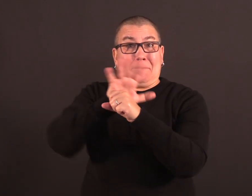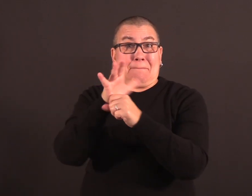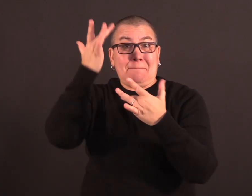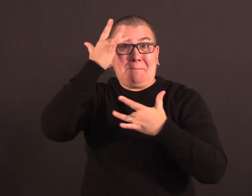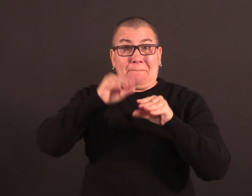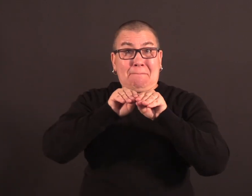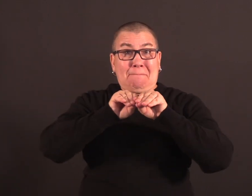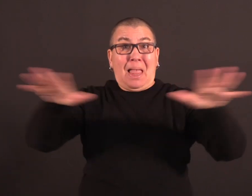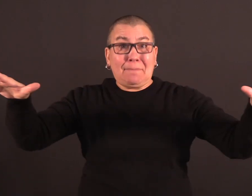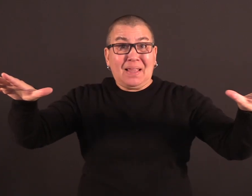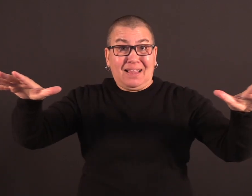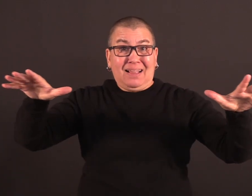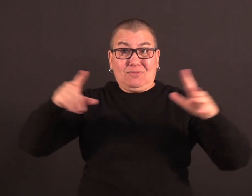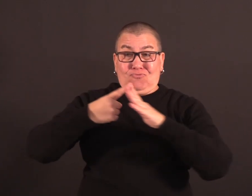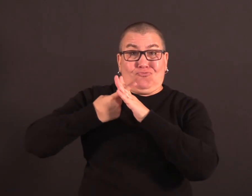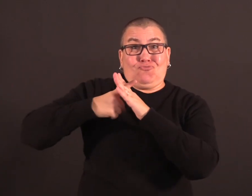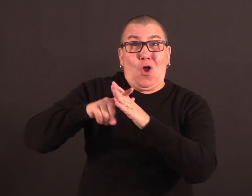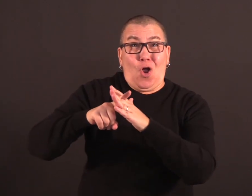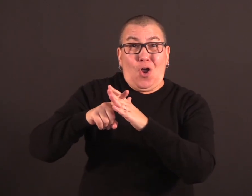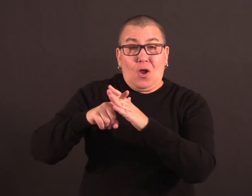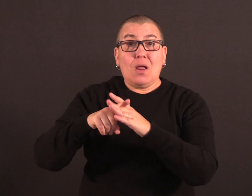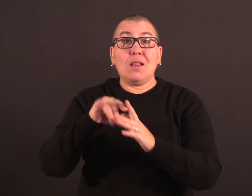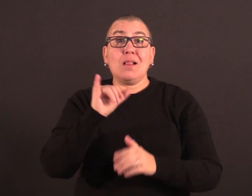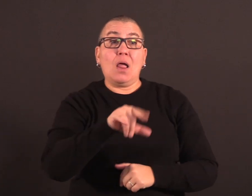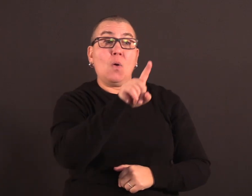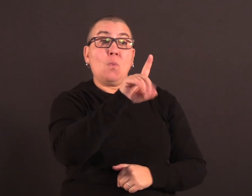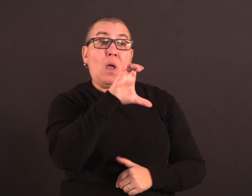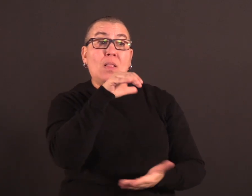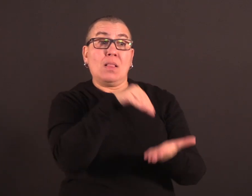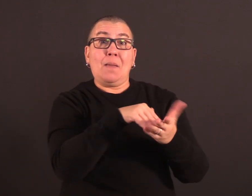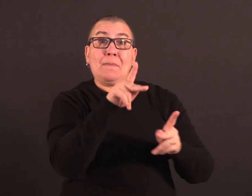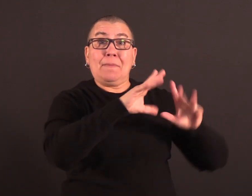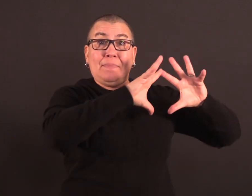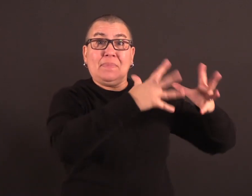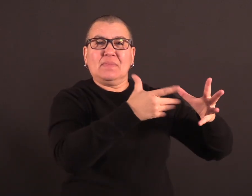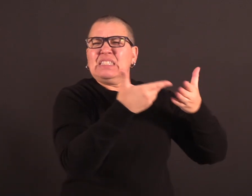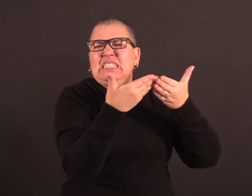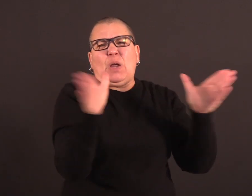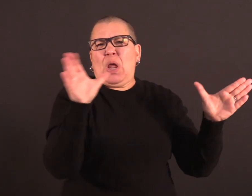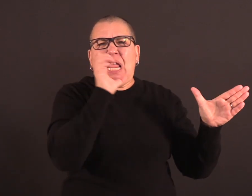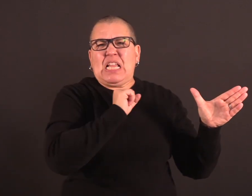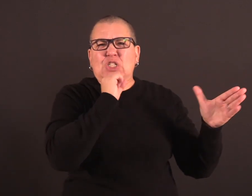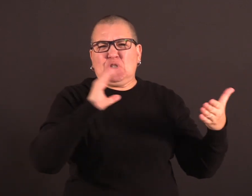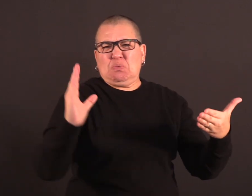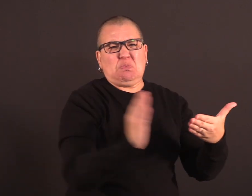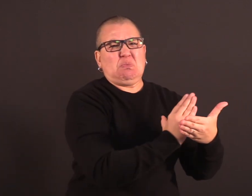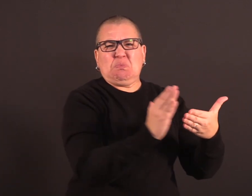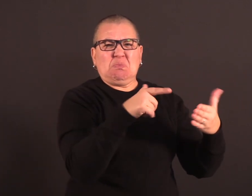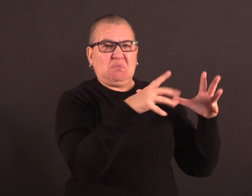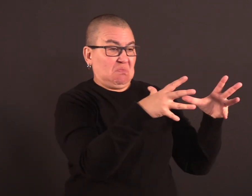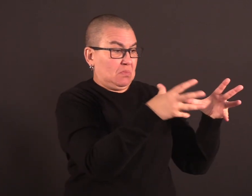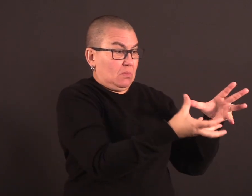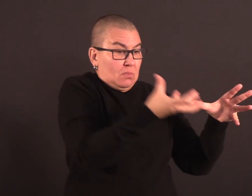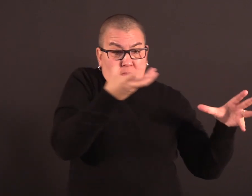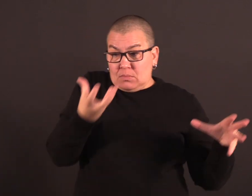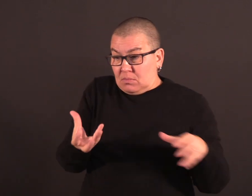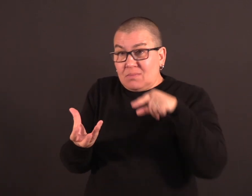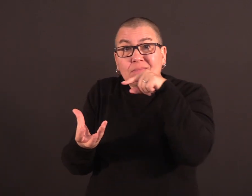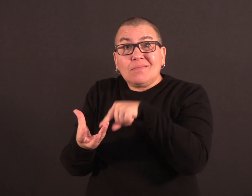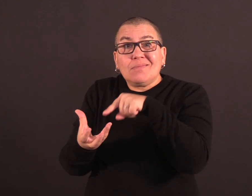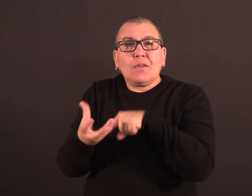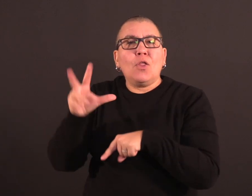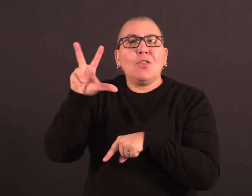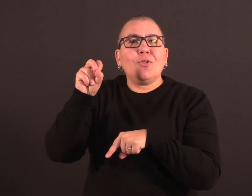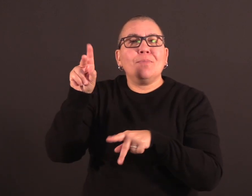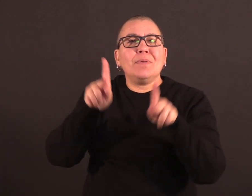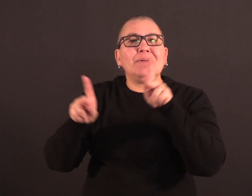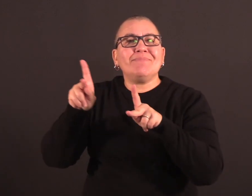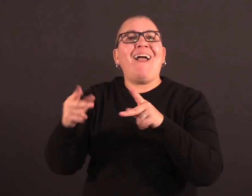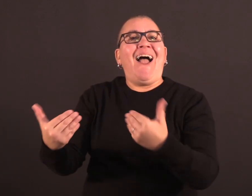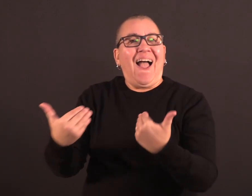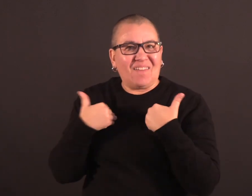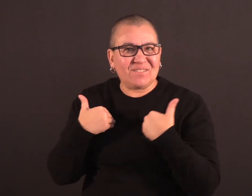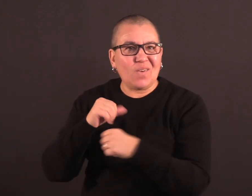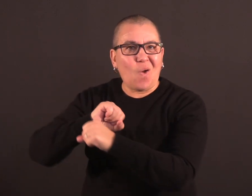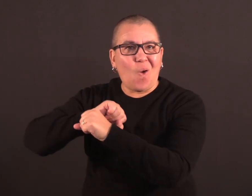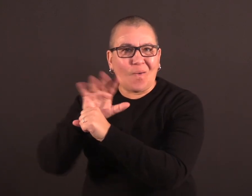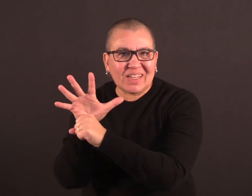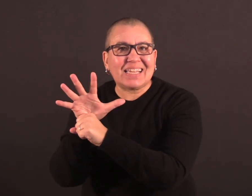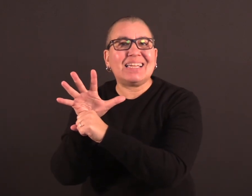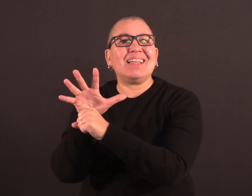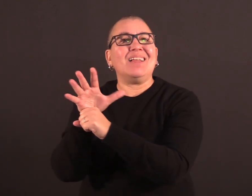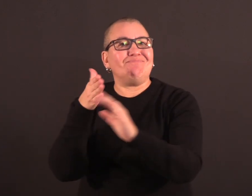hospitalization rate for Minnesotans at the very peak of the pandemic.